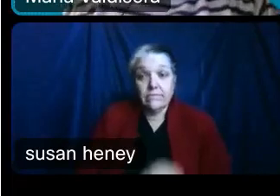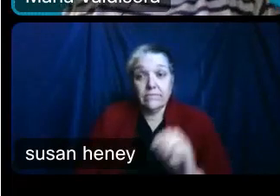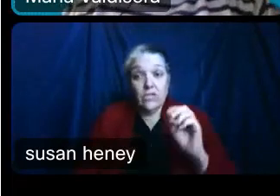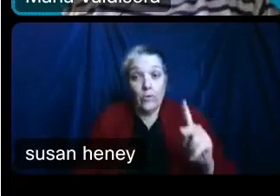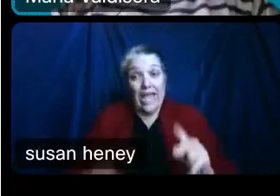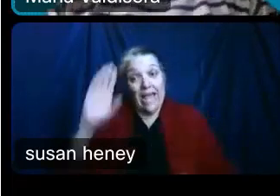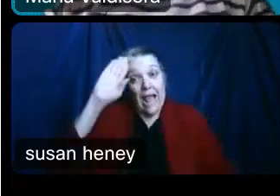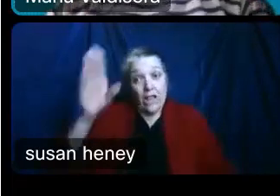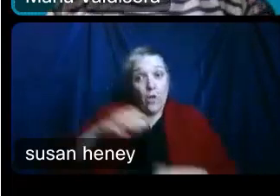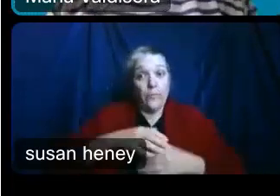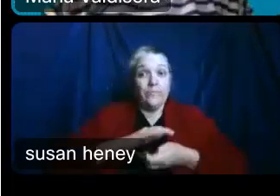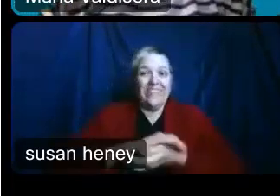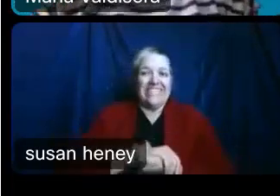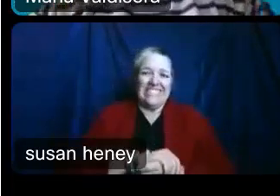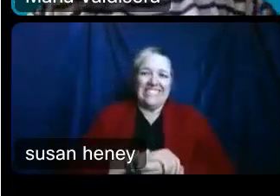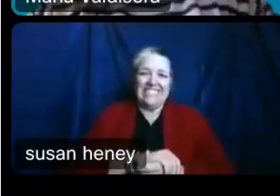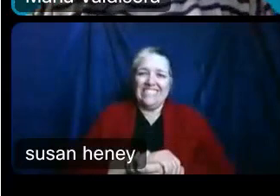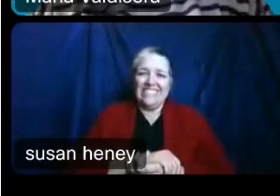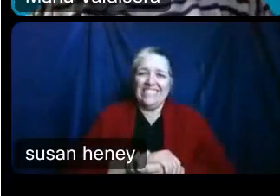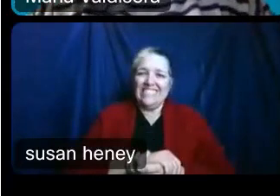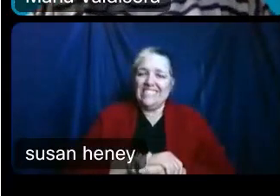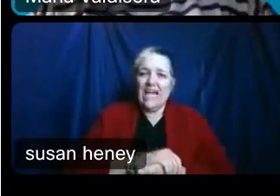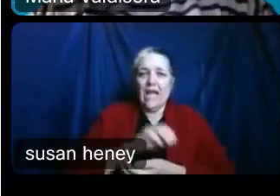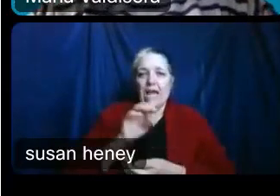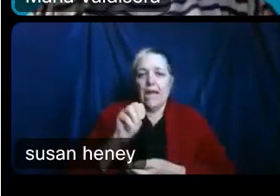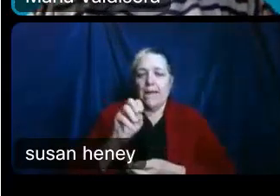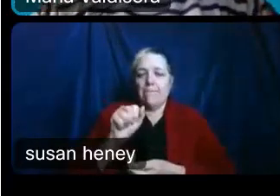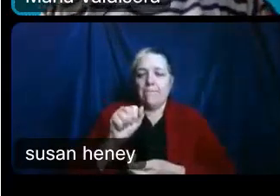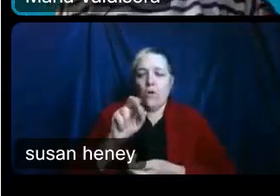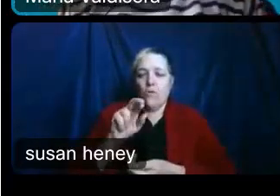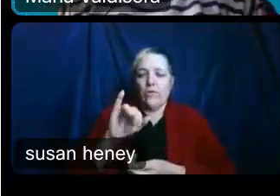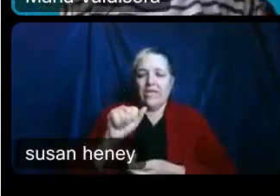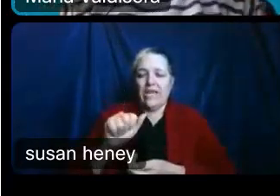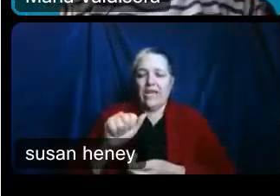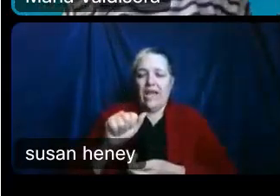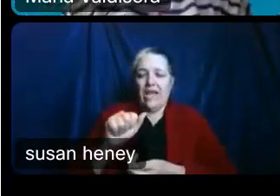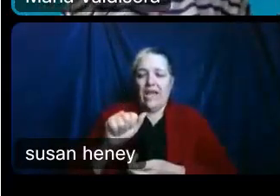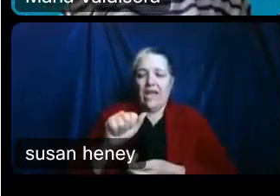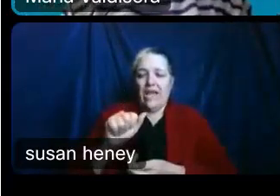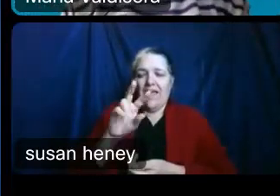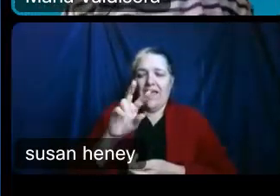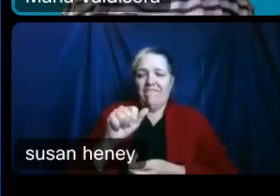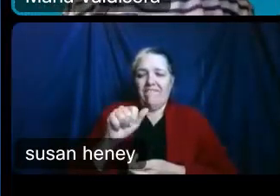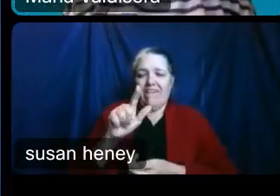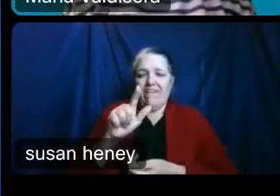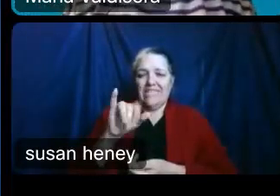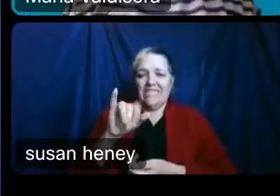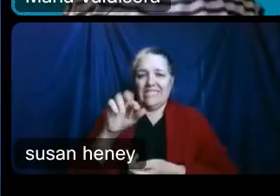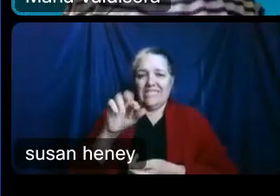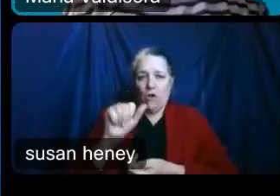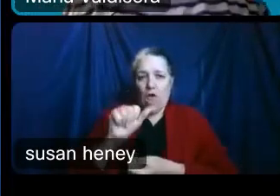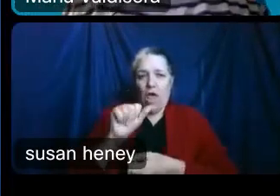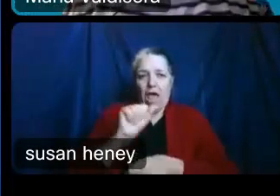Oops, sorry. My name is Maria Valdisera, I work for the communications wing of data.census.gov.